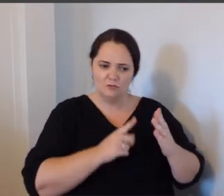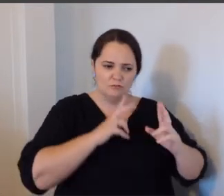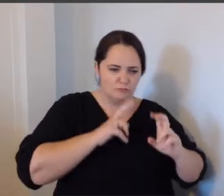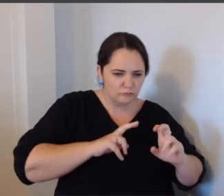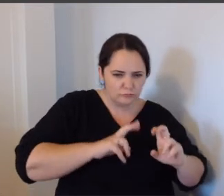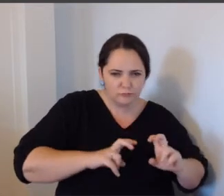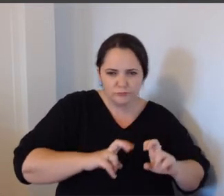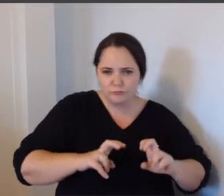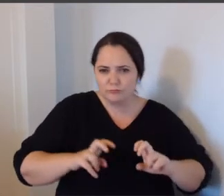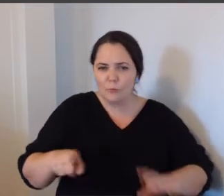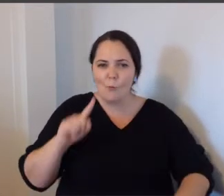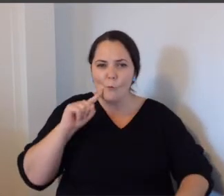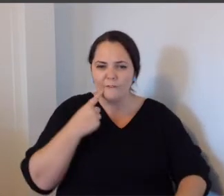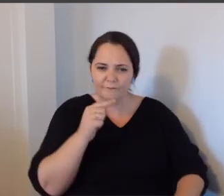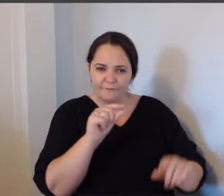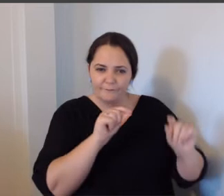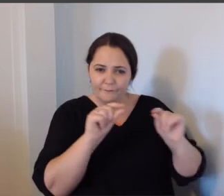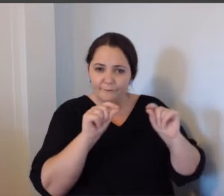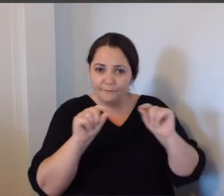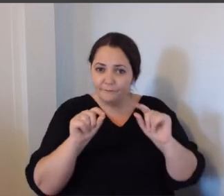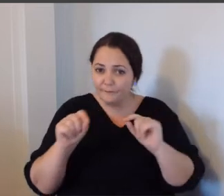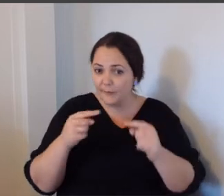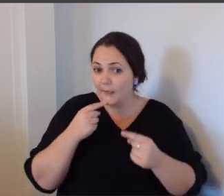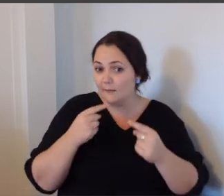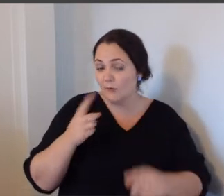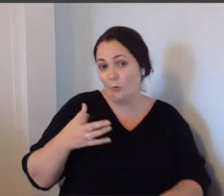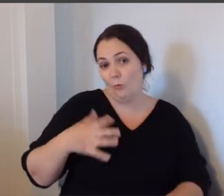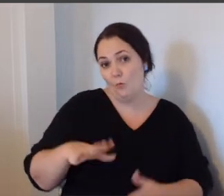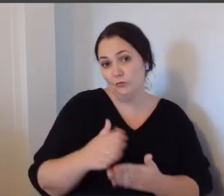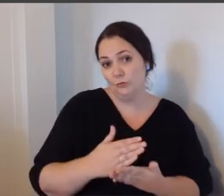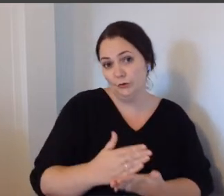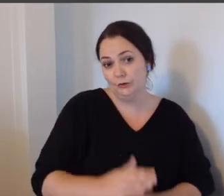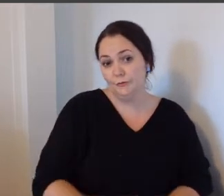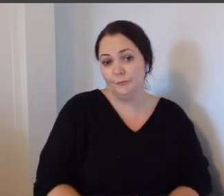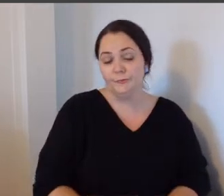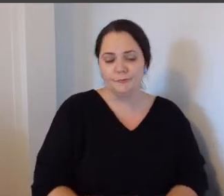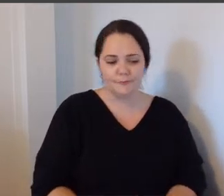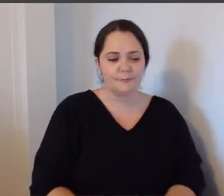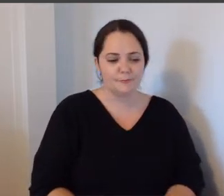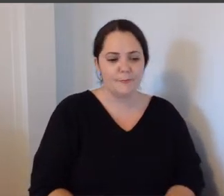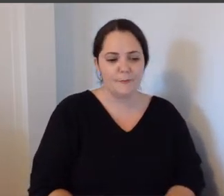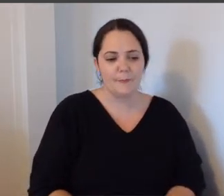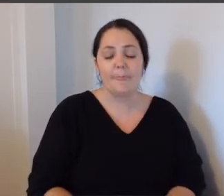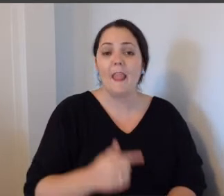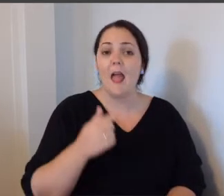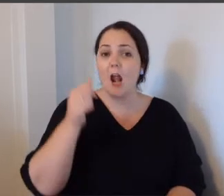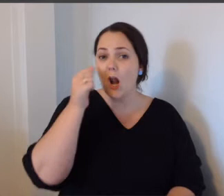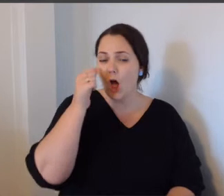and aesthetic purpose and so hence, Vasari approved a Fra Angelico because of his devout piety.